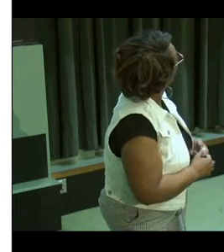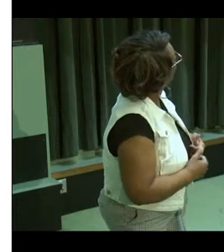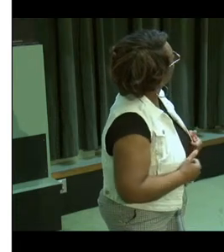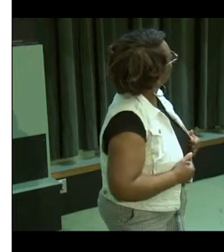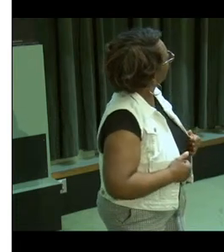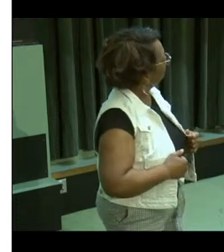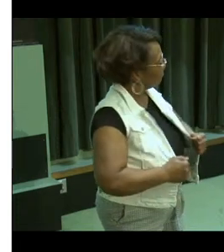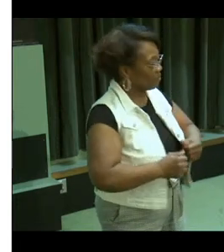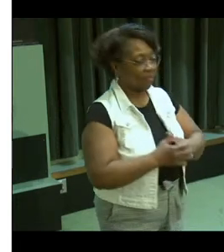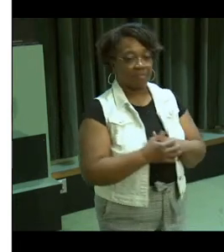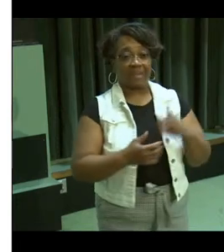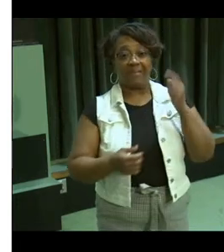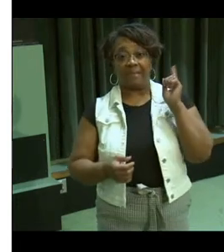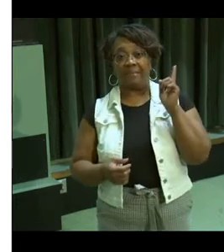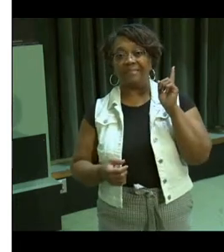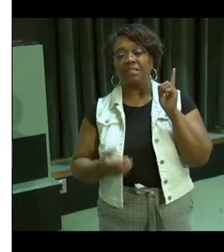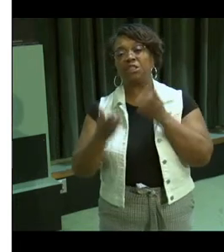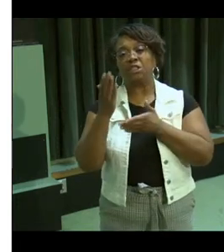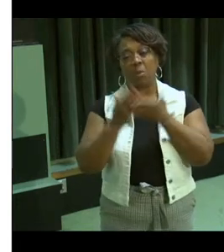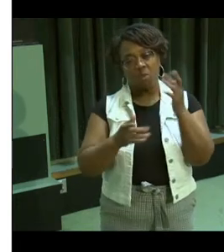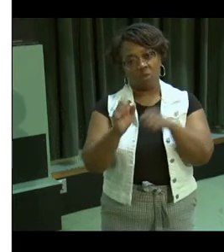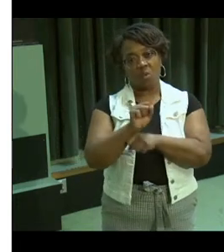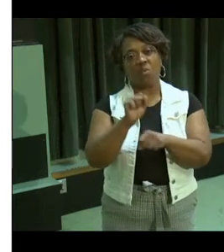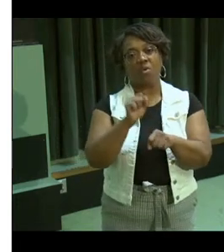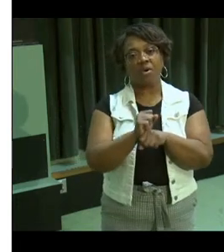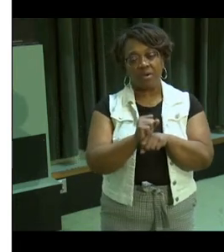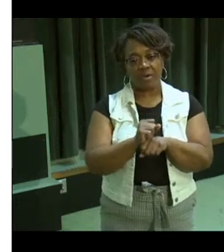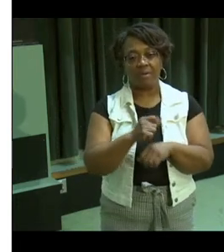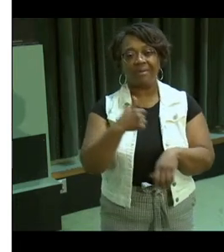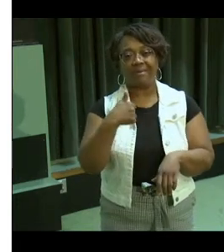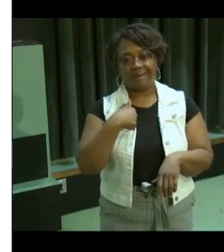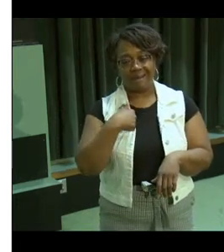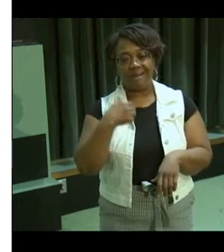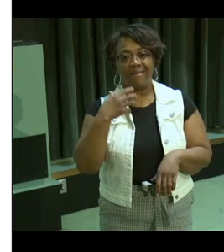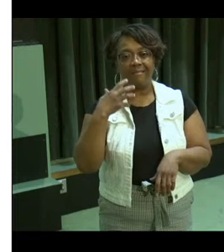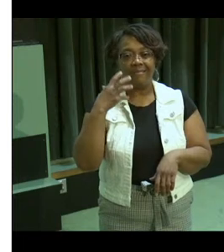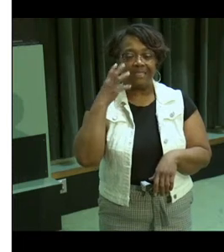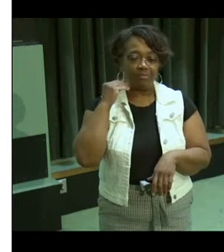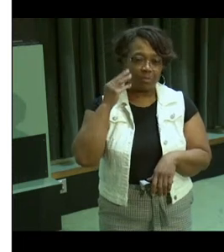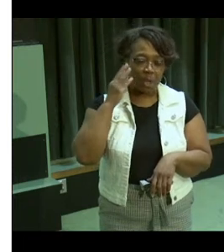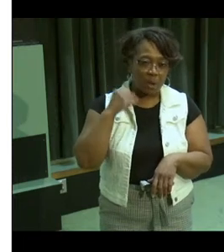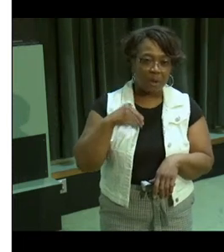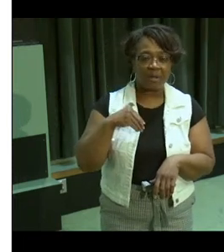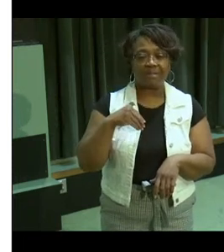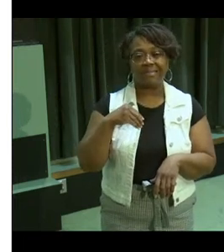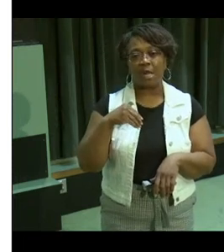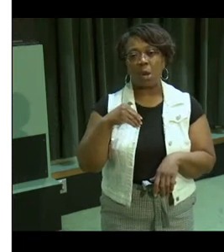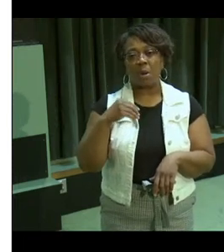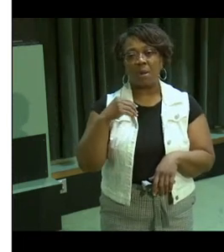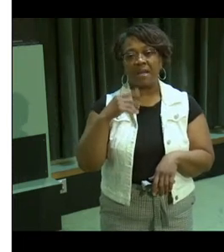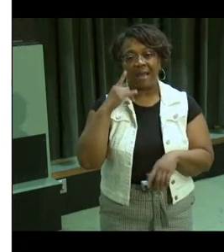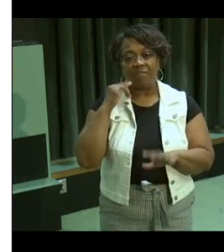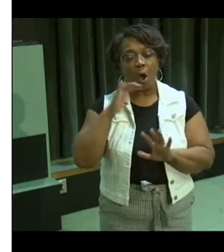I. Know and then this is just